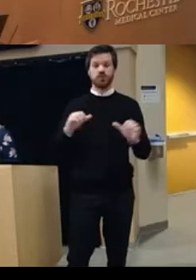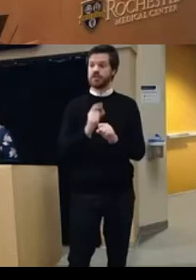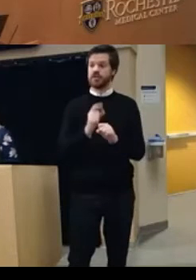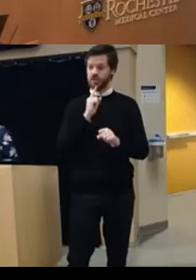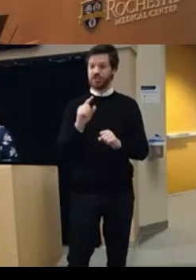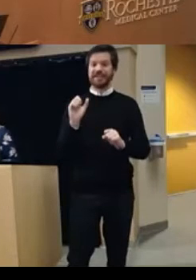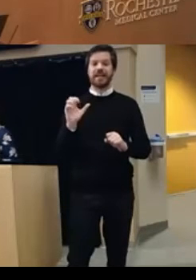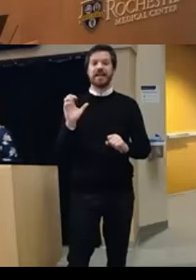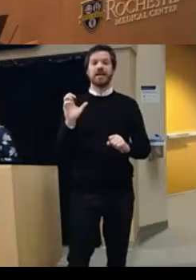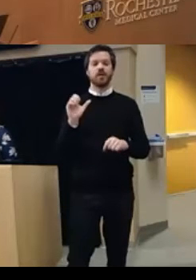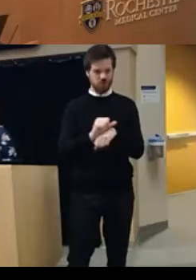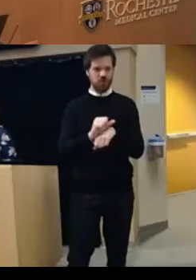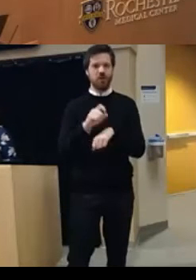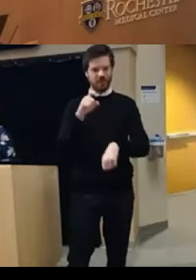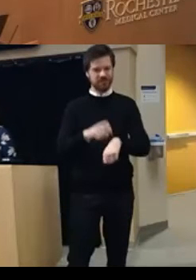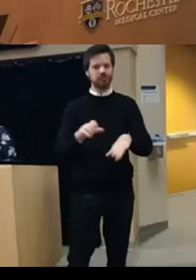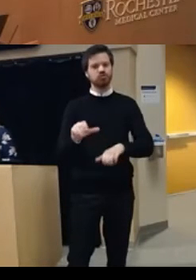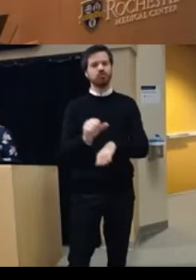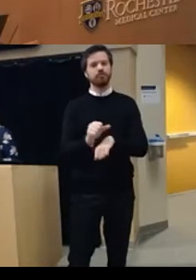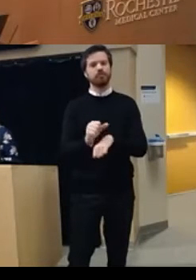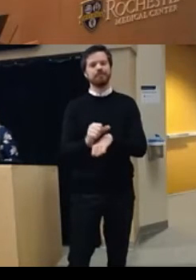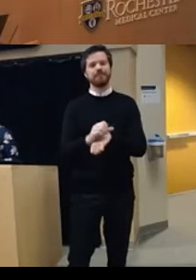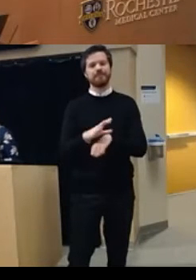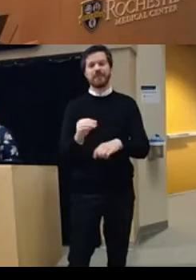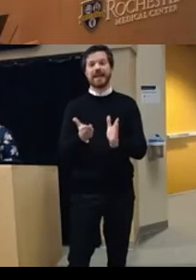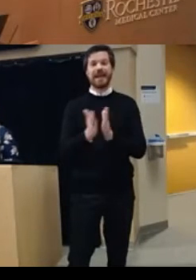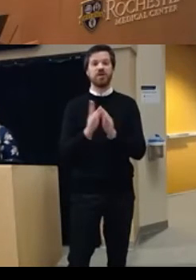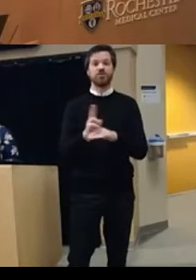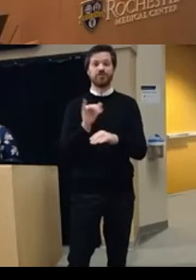to work be on time and do their job and we're actually asked to use that verbage some places